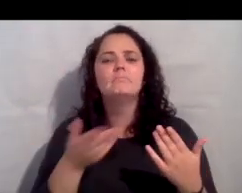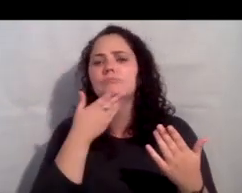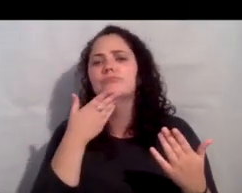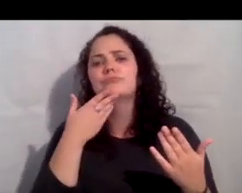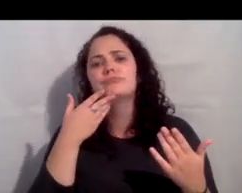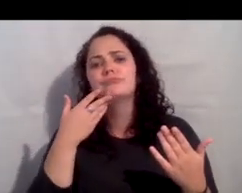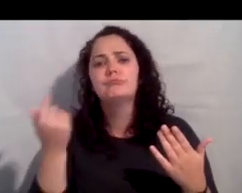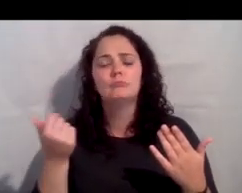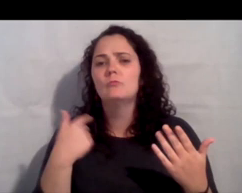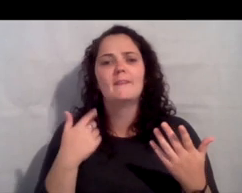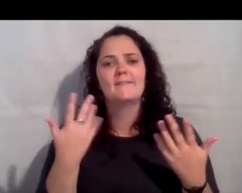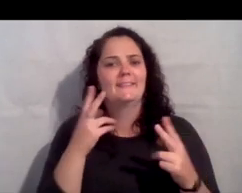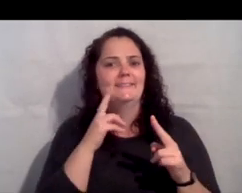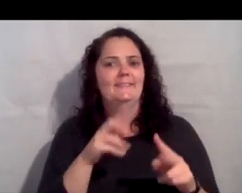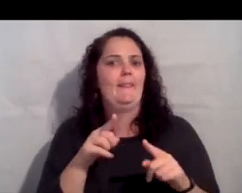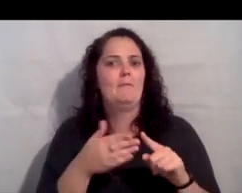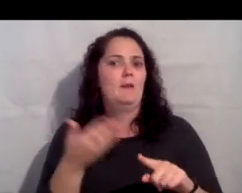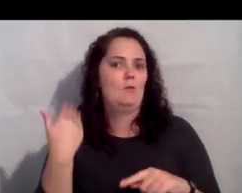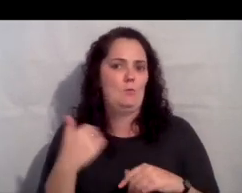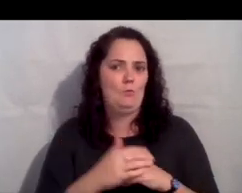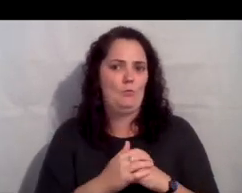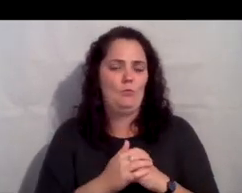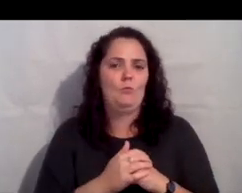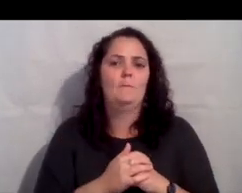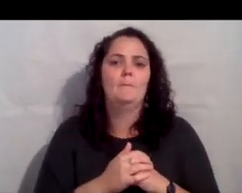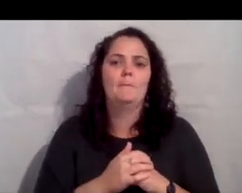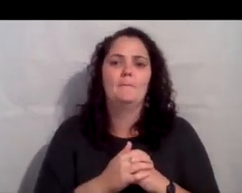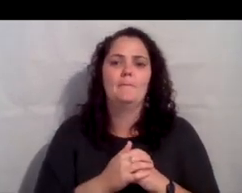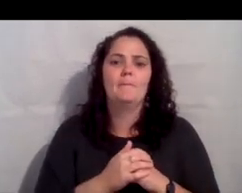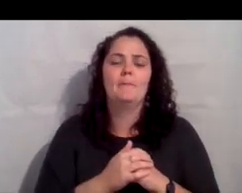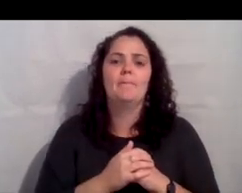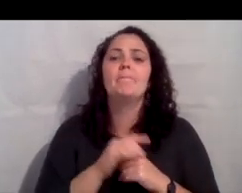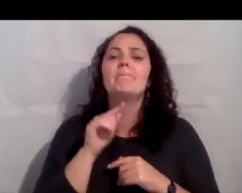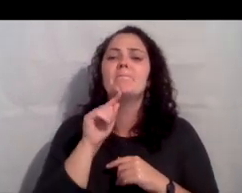seeing it there and I hadn't seen this drawing previously. But this reclining figure – again, that